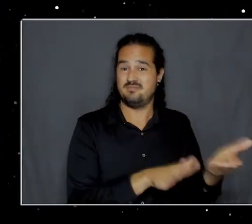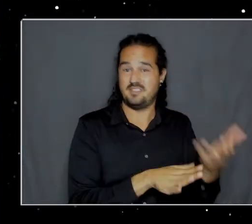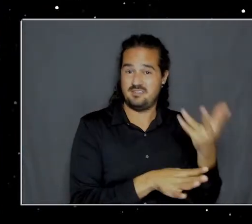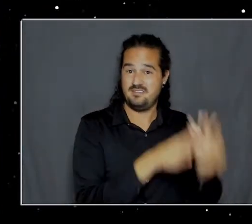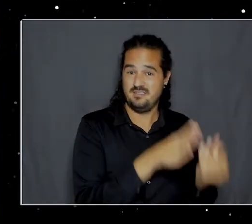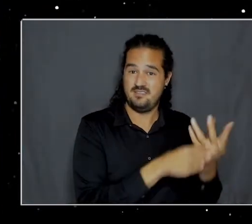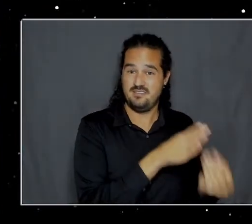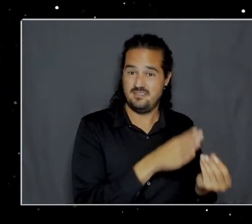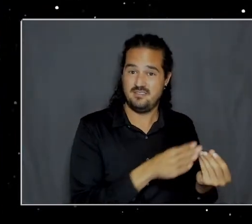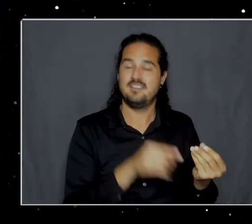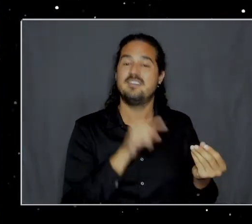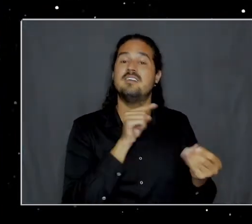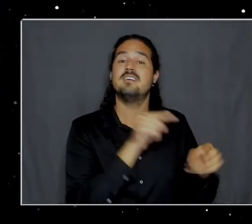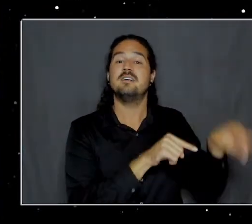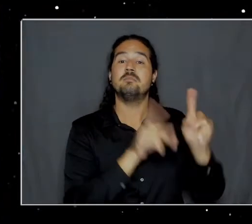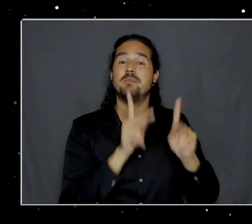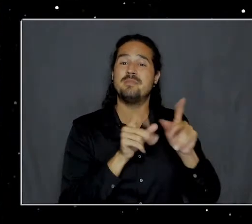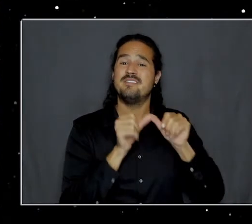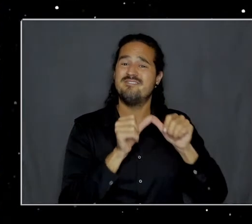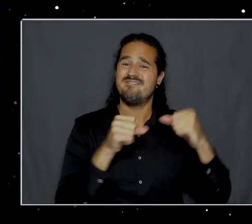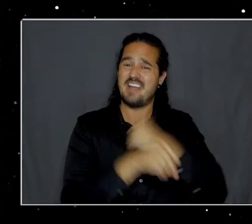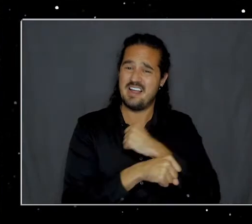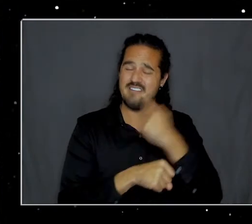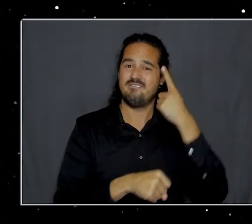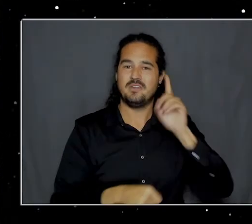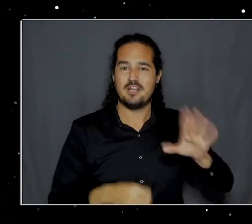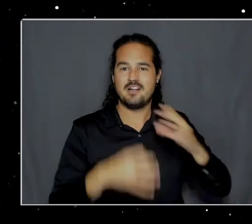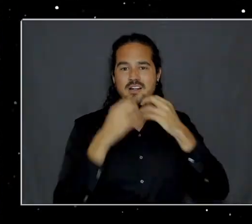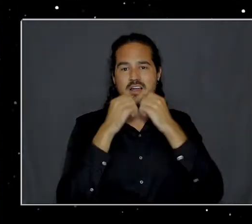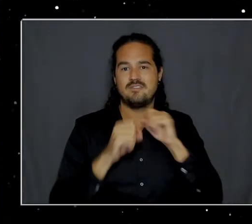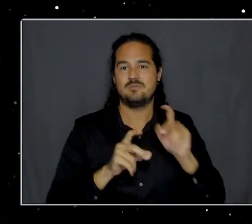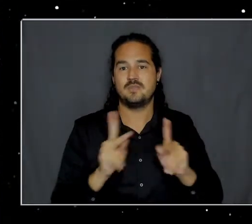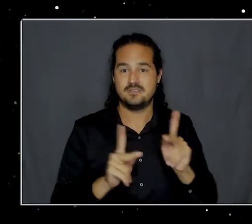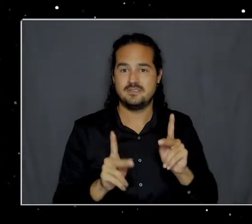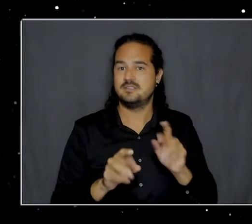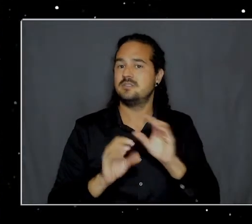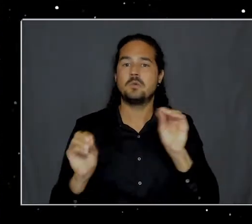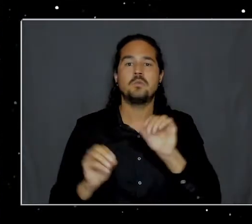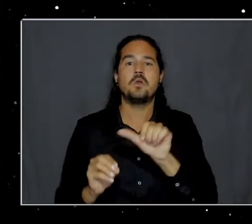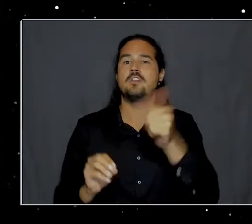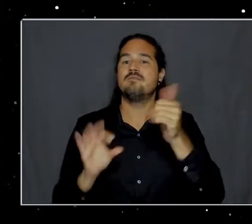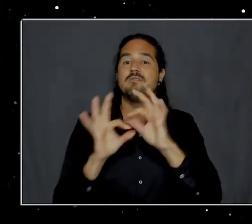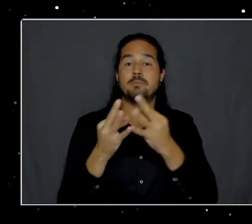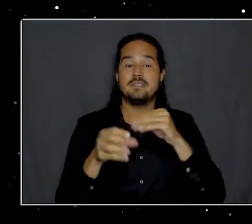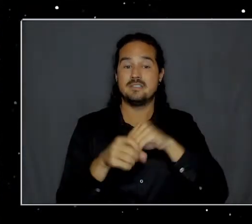WON'T EVEN HELP THEIR LOVED ONES' CASES, THE FAMILIES STILL FOUGHT AND THEY FOUGHT OUT OF A SENSE OF LOVE, SO THAT NO OTHER